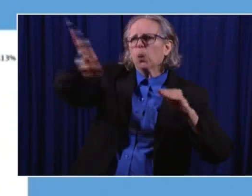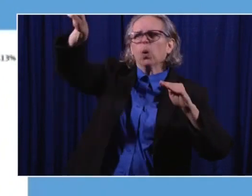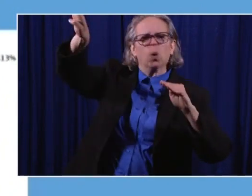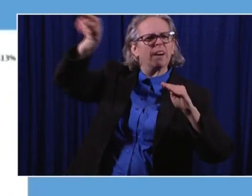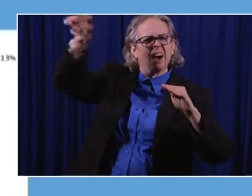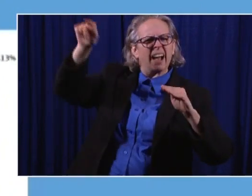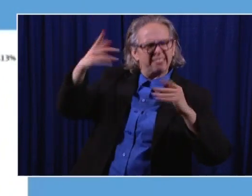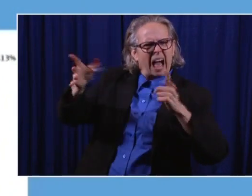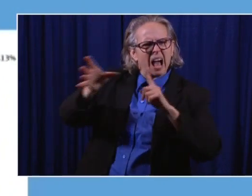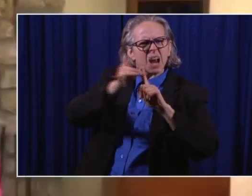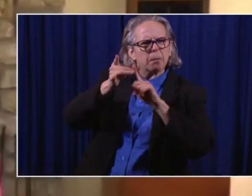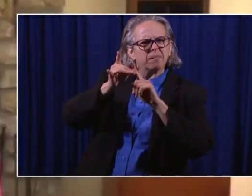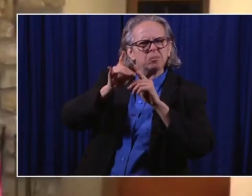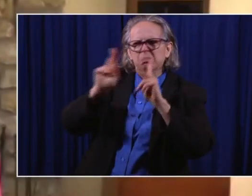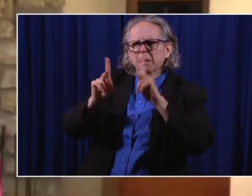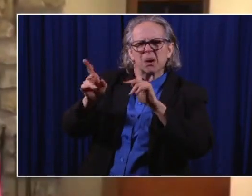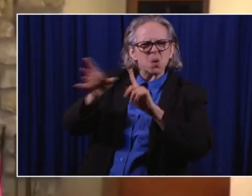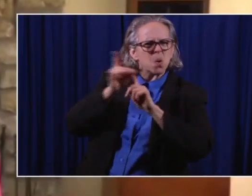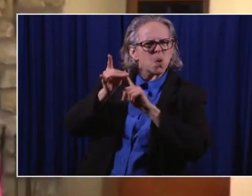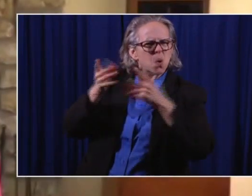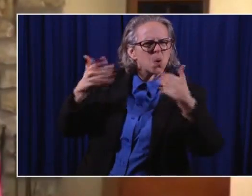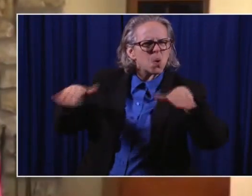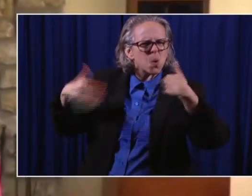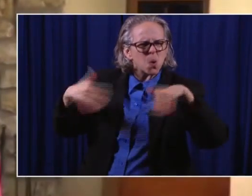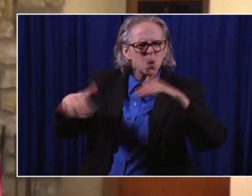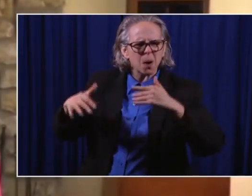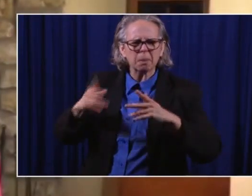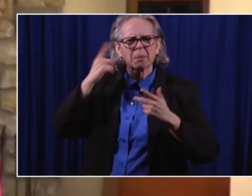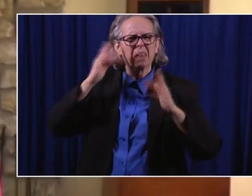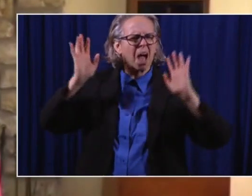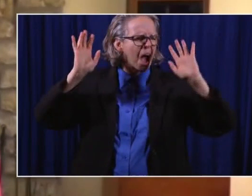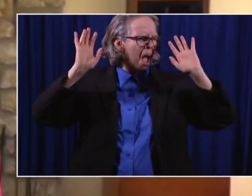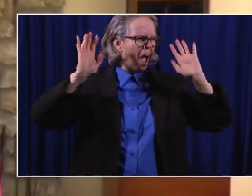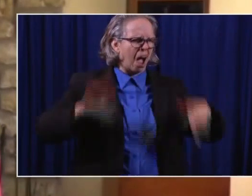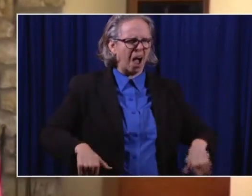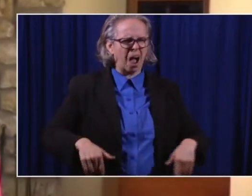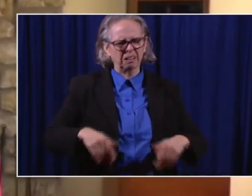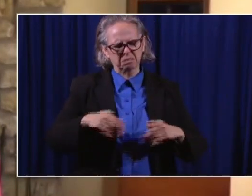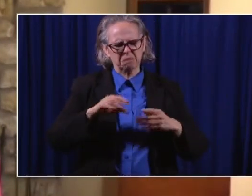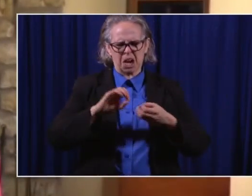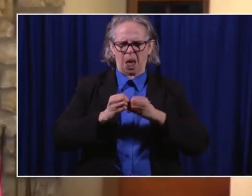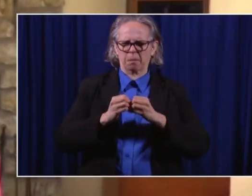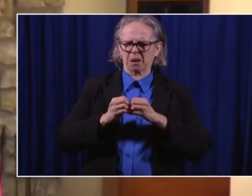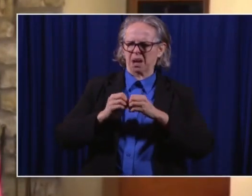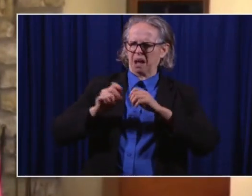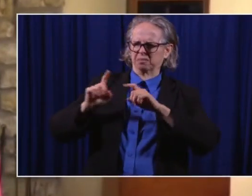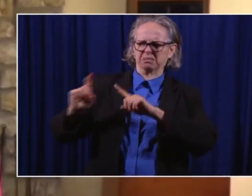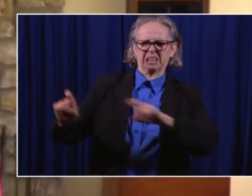THE NUMBER OF CASES IS GOING UP MUCH MORE DRAMATICALLY. WE ASKED PEOPLE WHO THINK THE